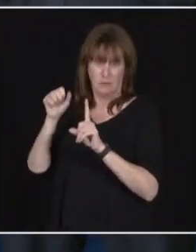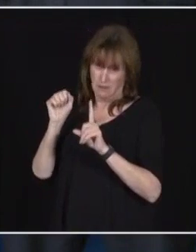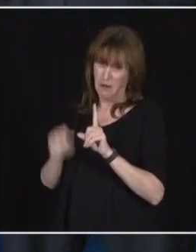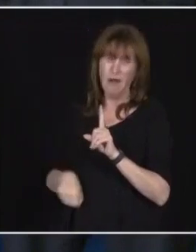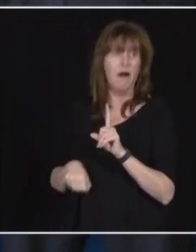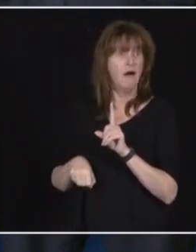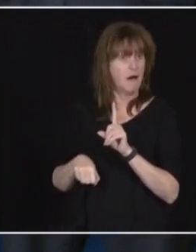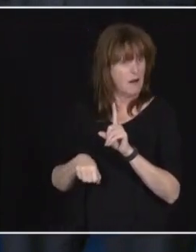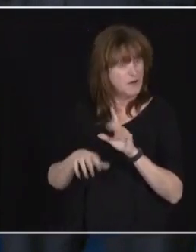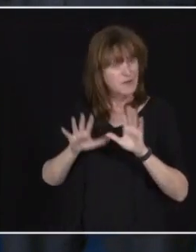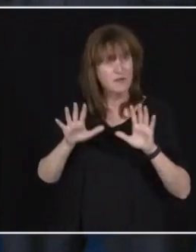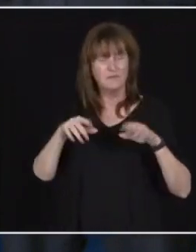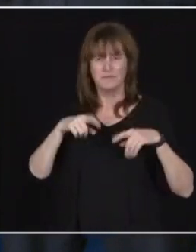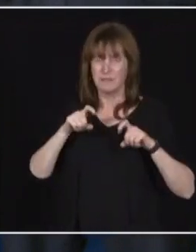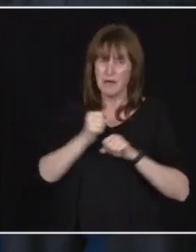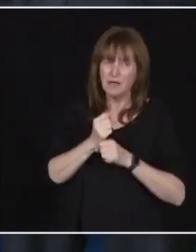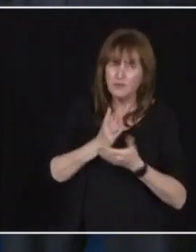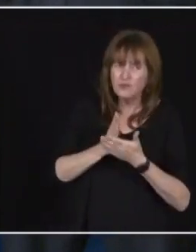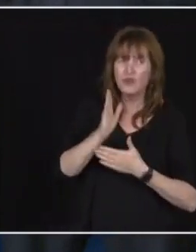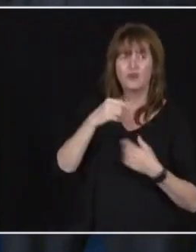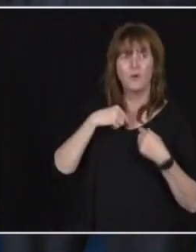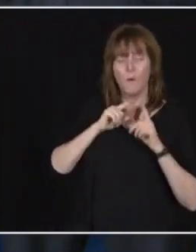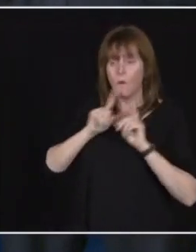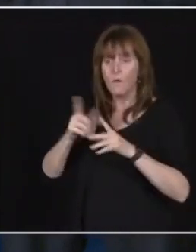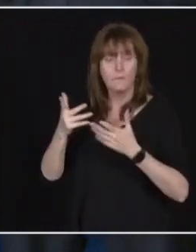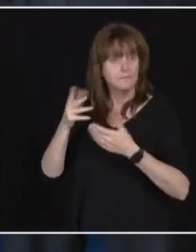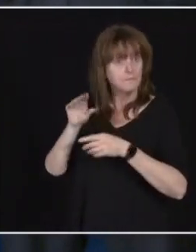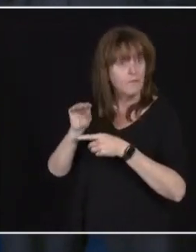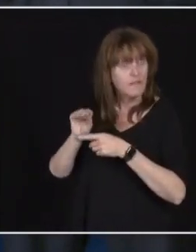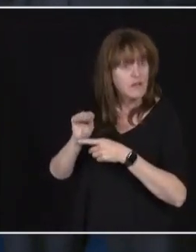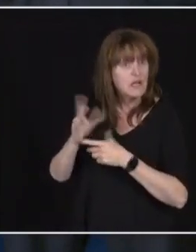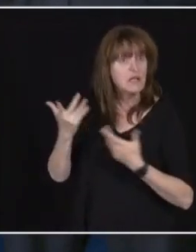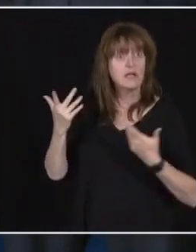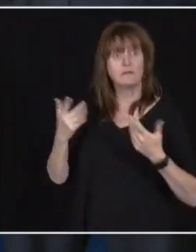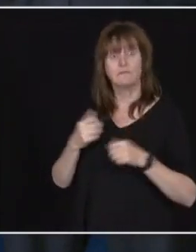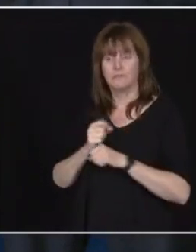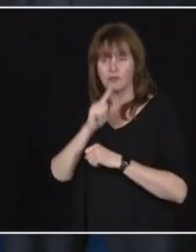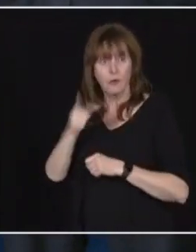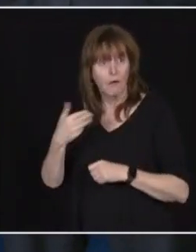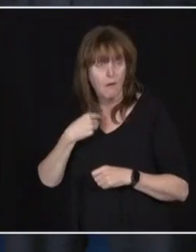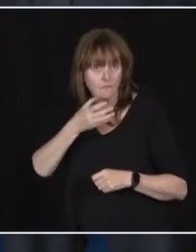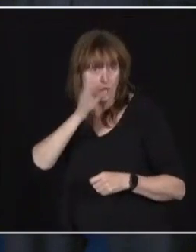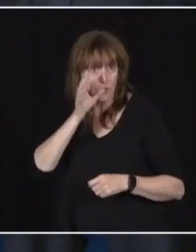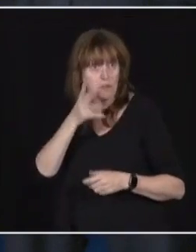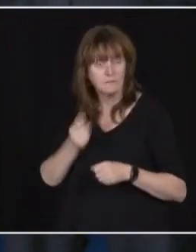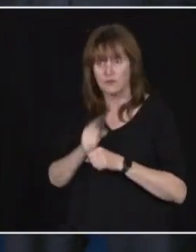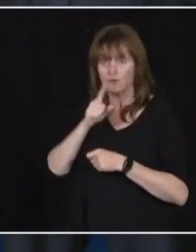go in there quickly because we know the situation for residents can deteriorate very quickly. We need to make sure there